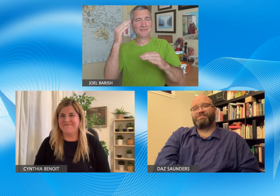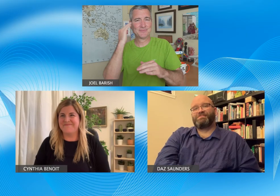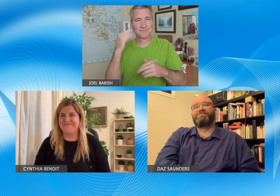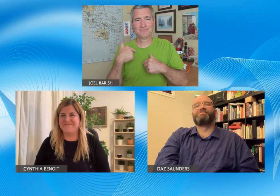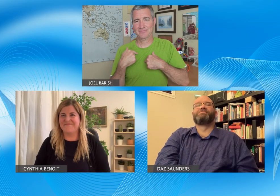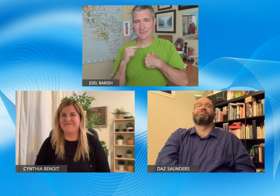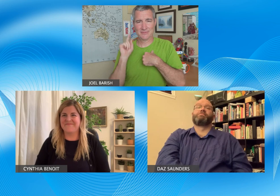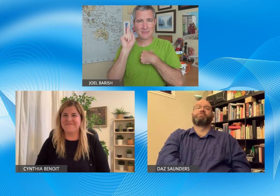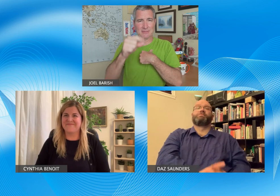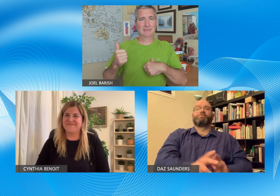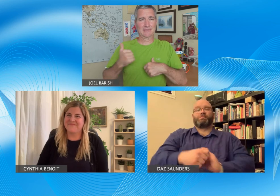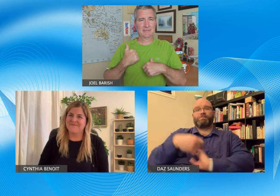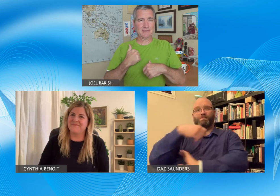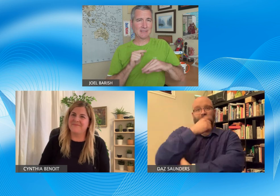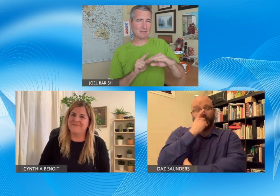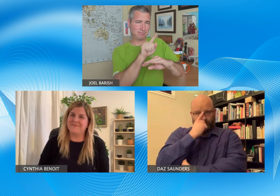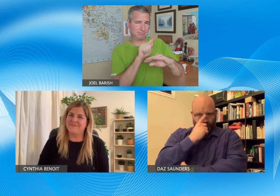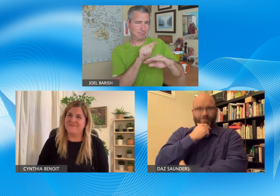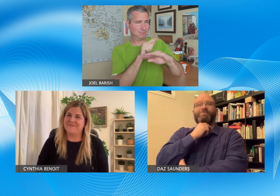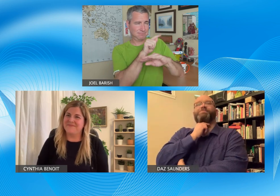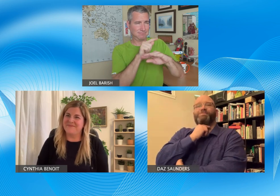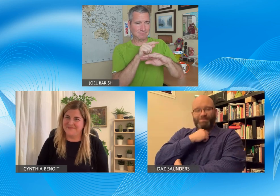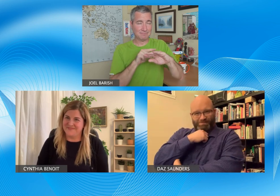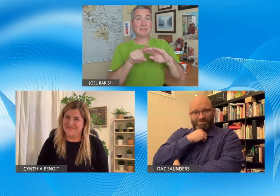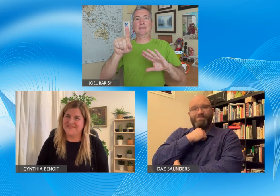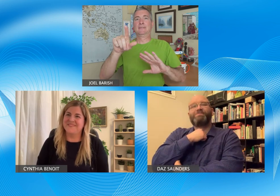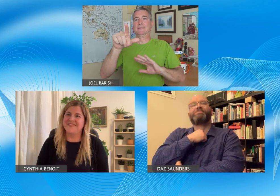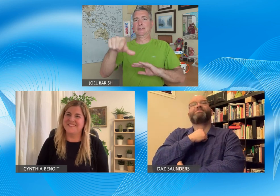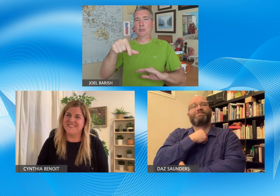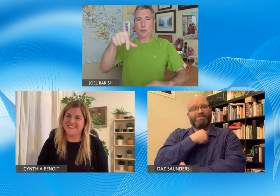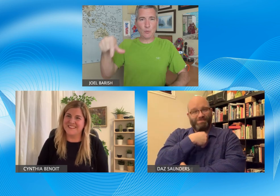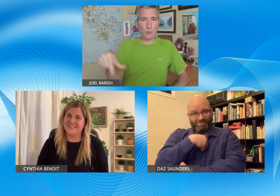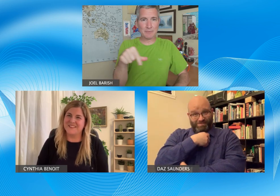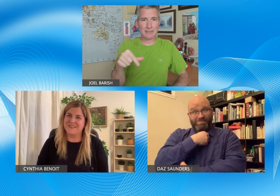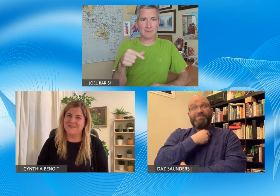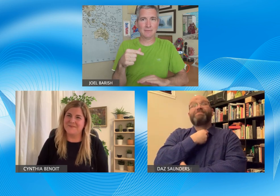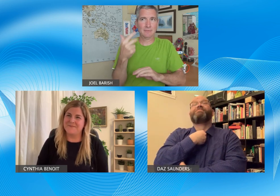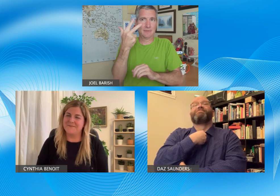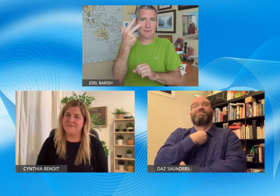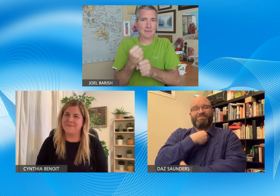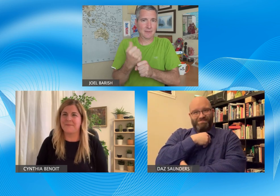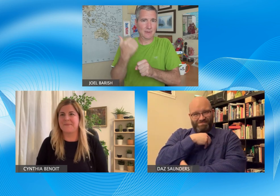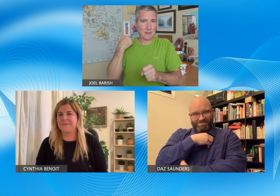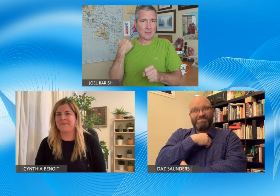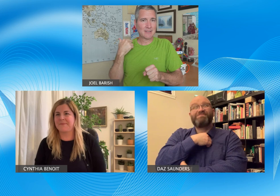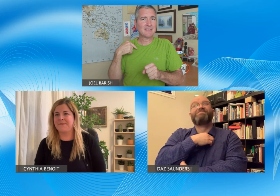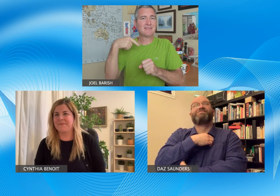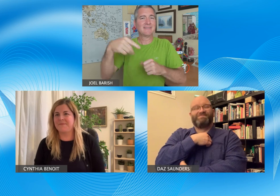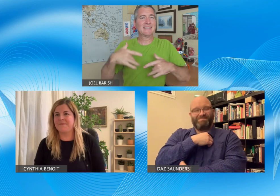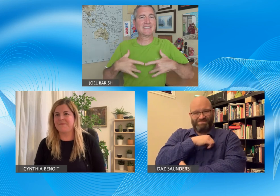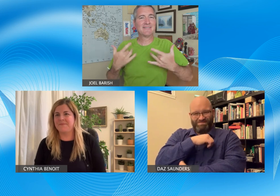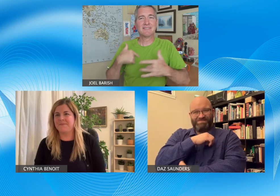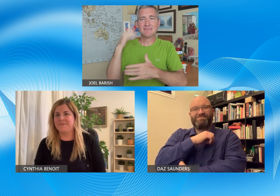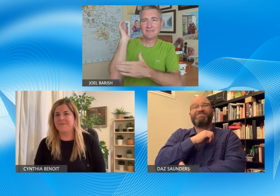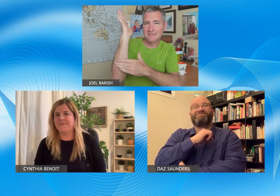It’s a known fact that I’ve been to Canada numerous times, even in Quebec, three years ago. I was presenting